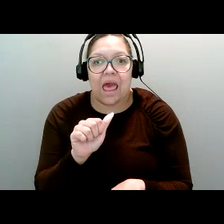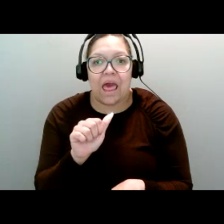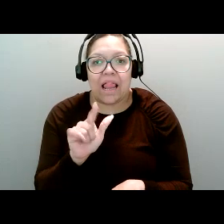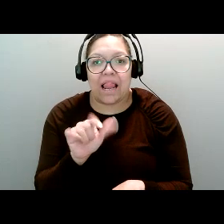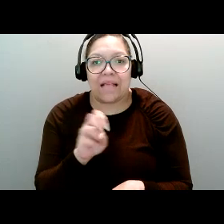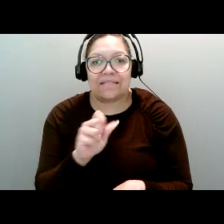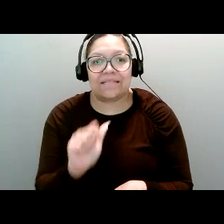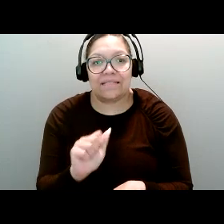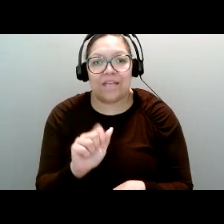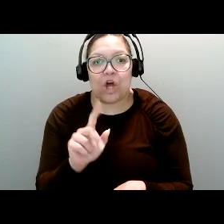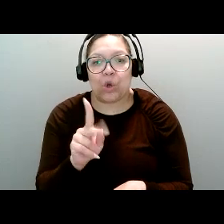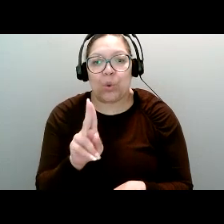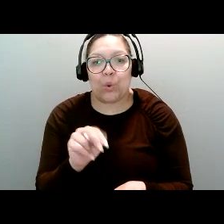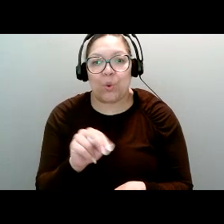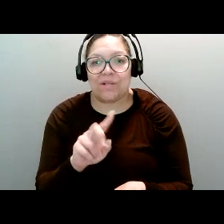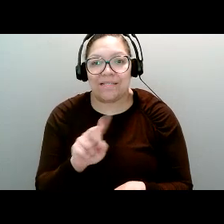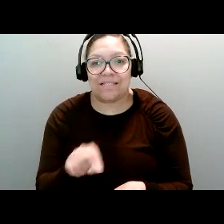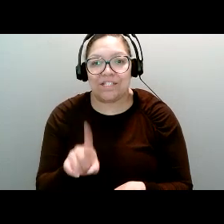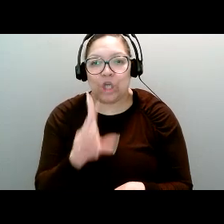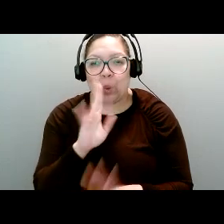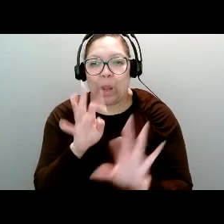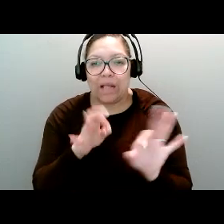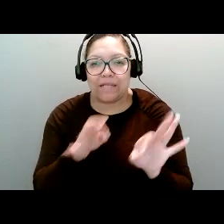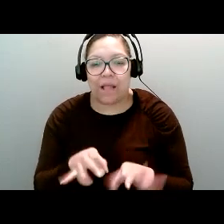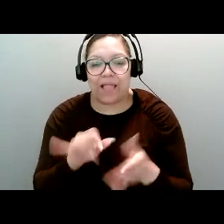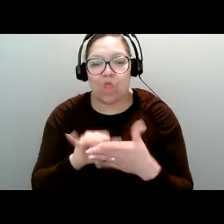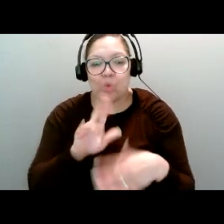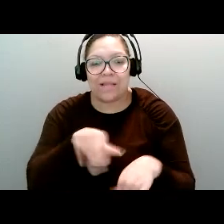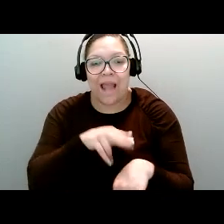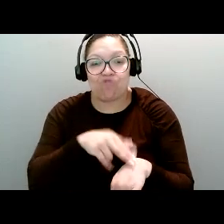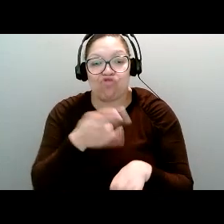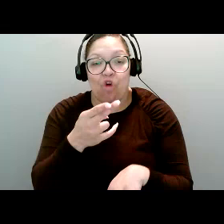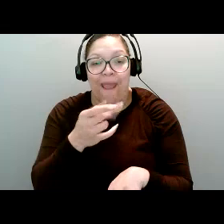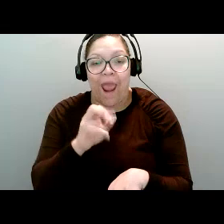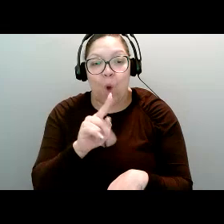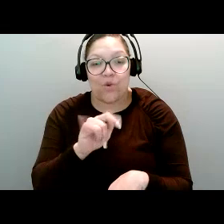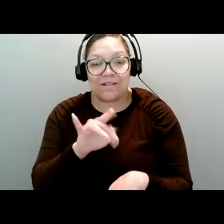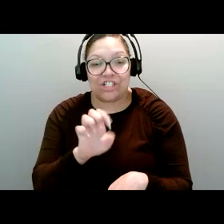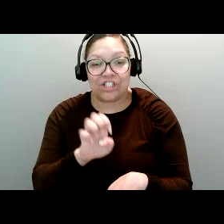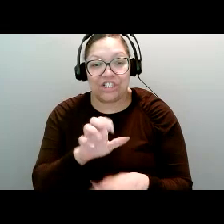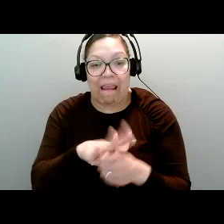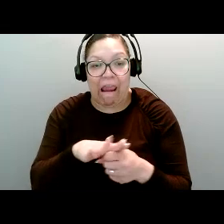areas are and then I will take over about halfway through the presentation to talk